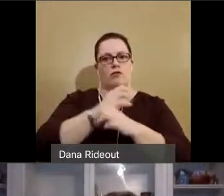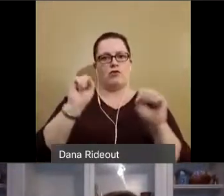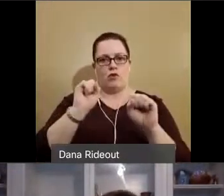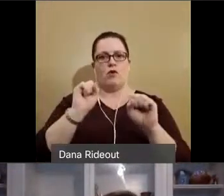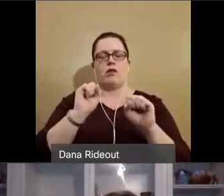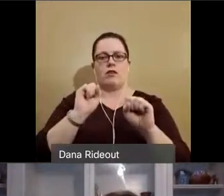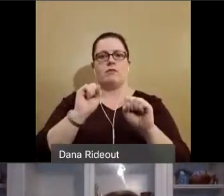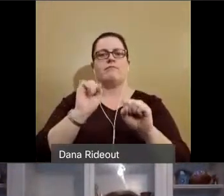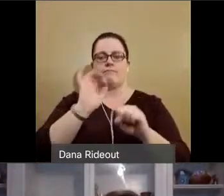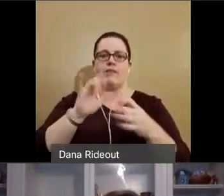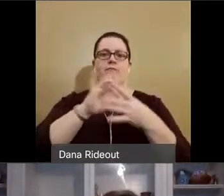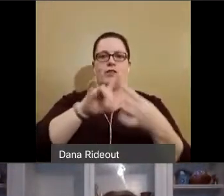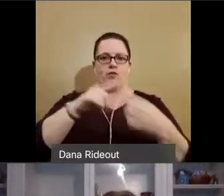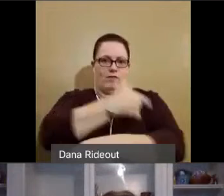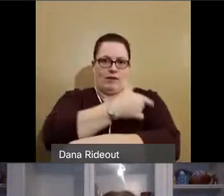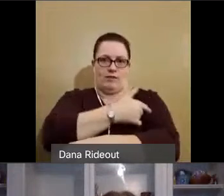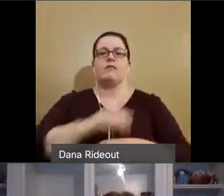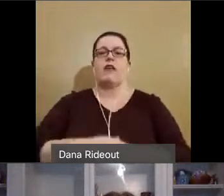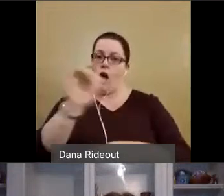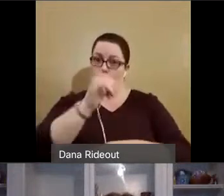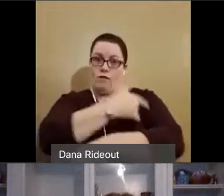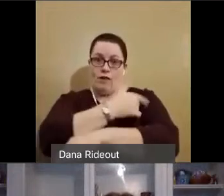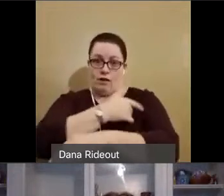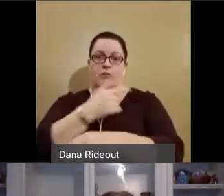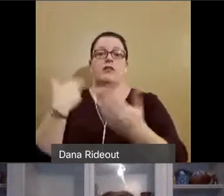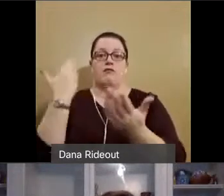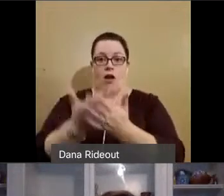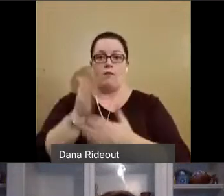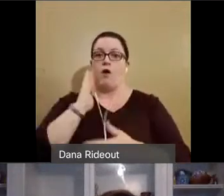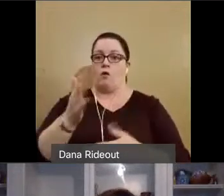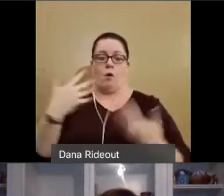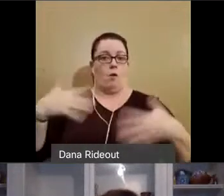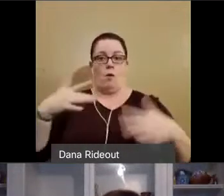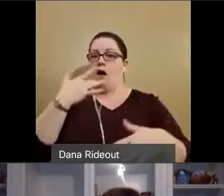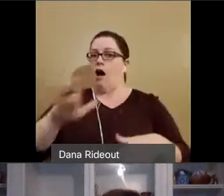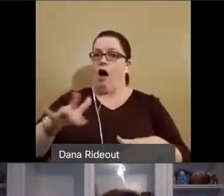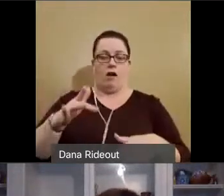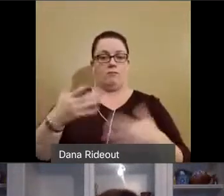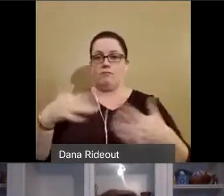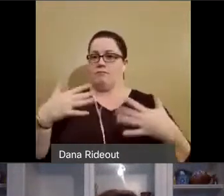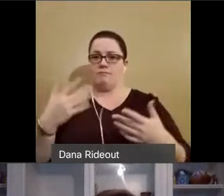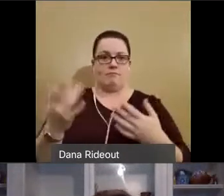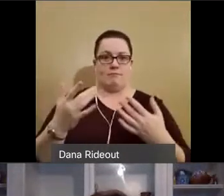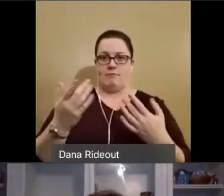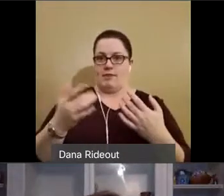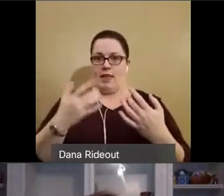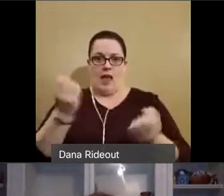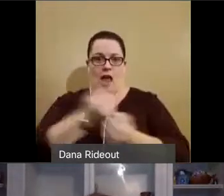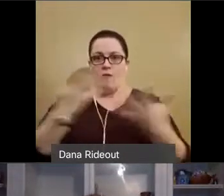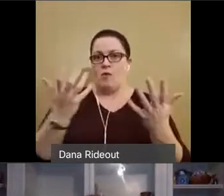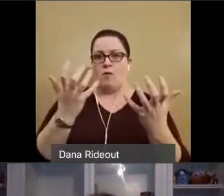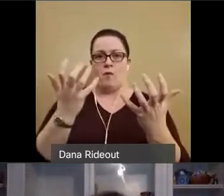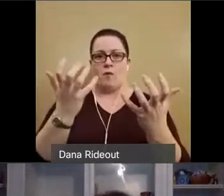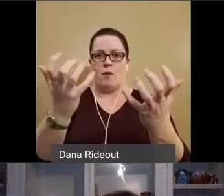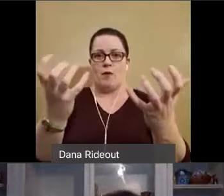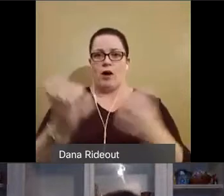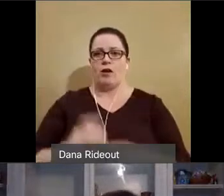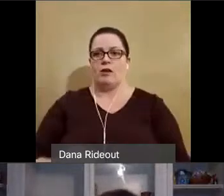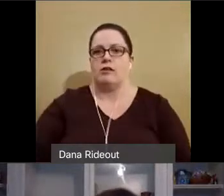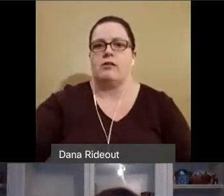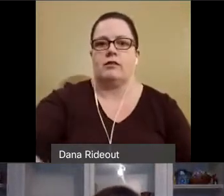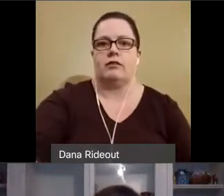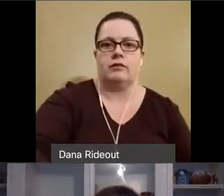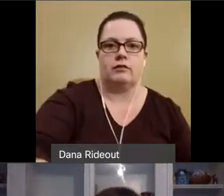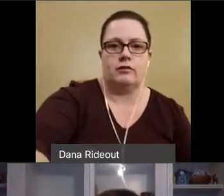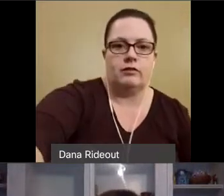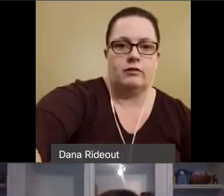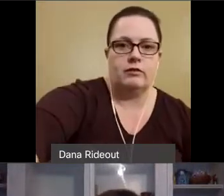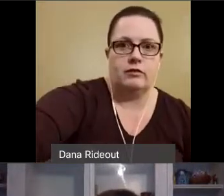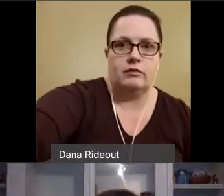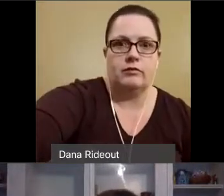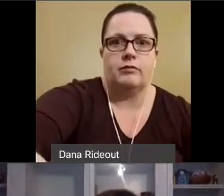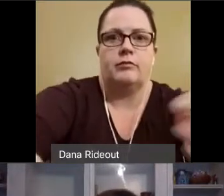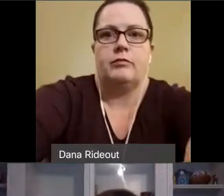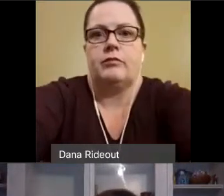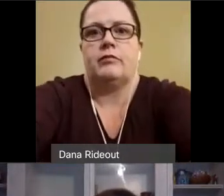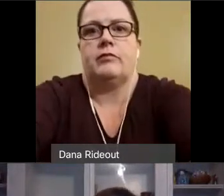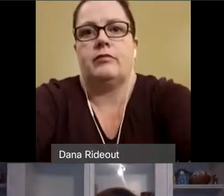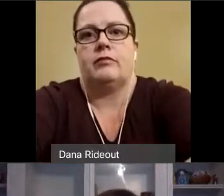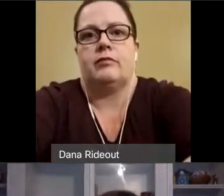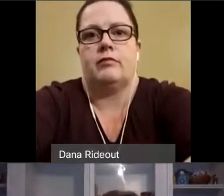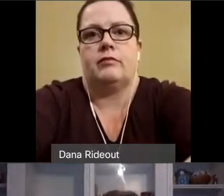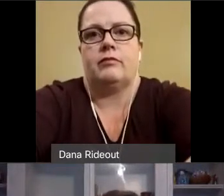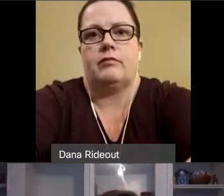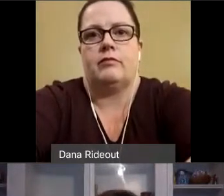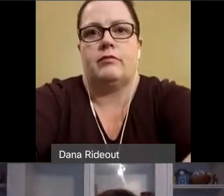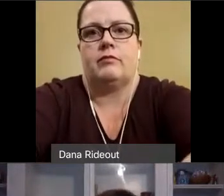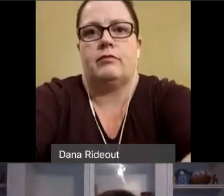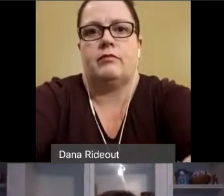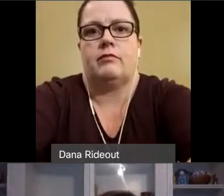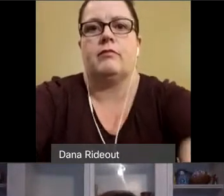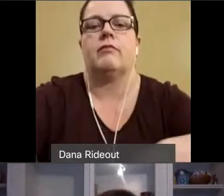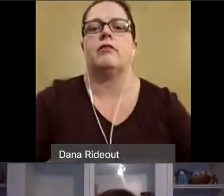The vaccine is also going to be a commodity, and it's going to be a commodity that is in demand. So what are the protections around that? And it also then who protects the vaccine? Is it local doctor surgeries? Is it something more like the military involvement?